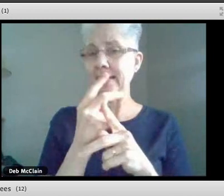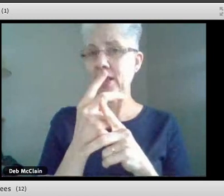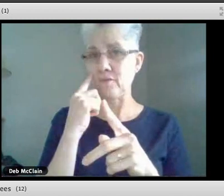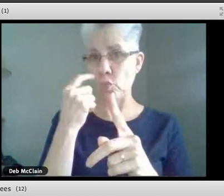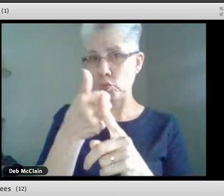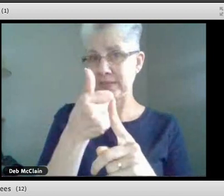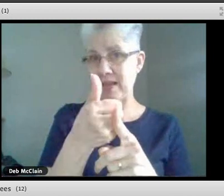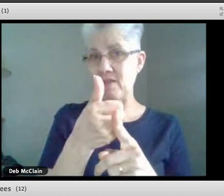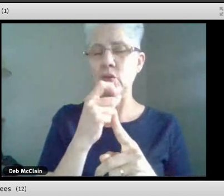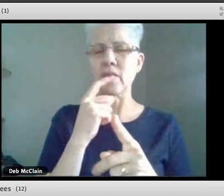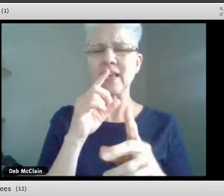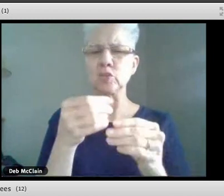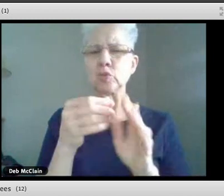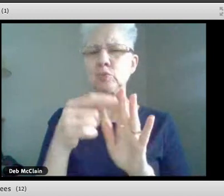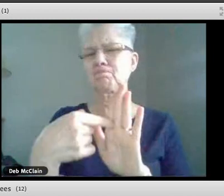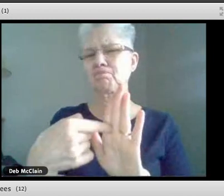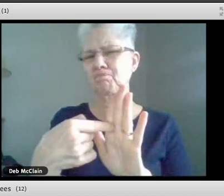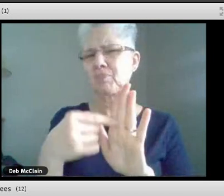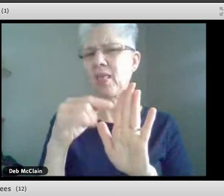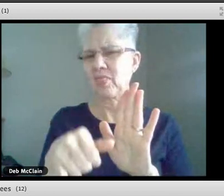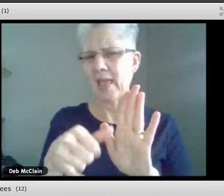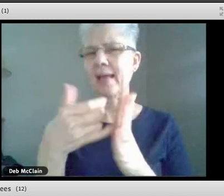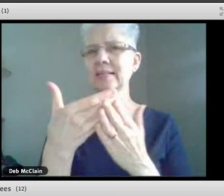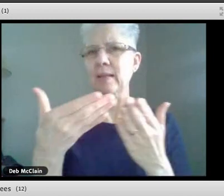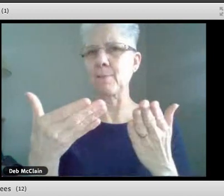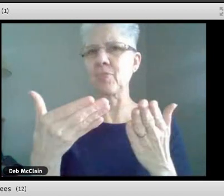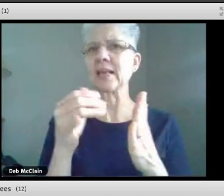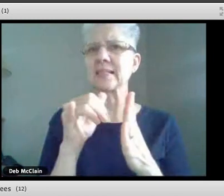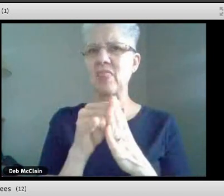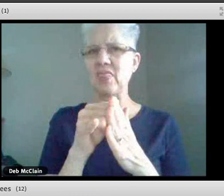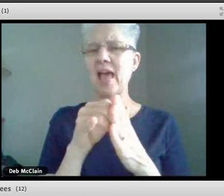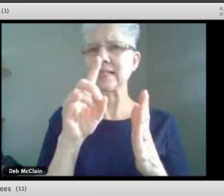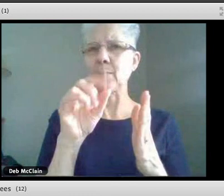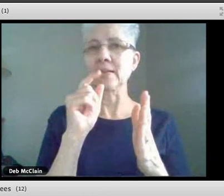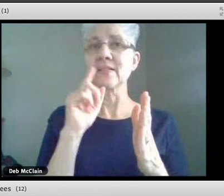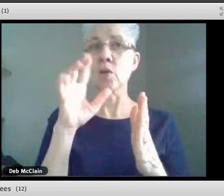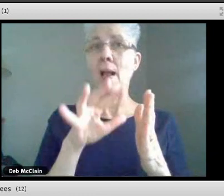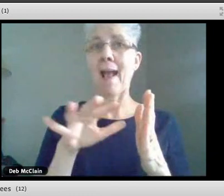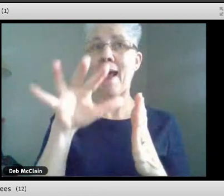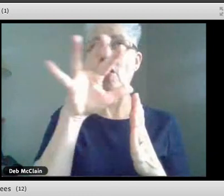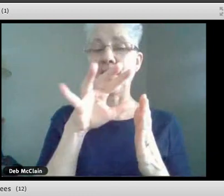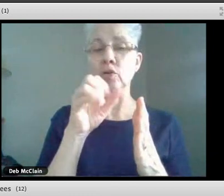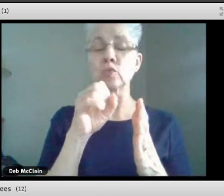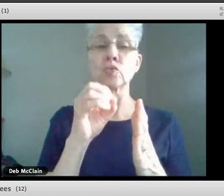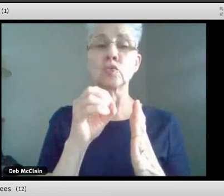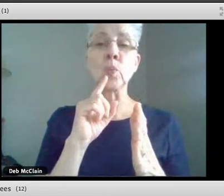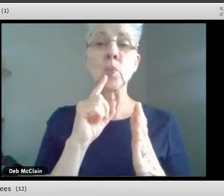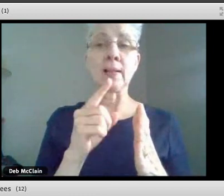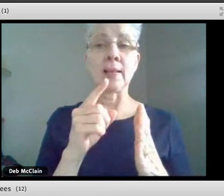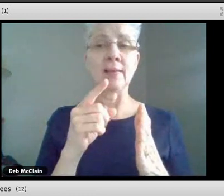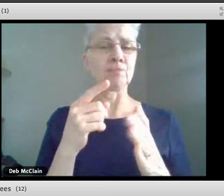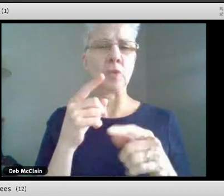So that just kind of gives you a picture of some of the disabilities that are out there, and then, like I said, you can't tell sometimes